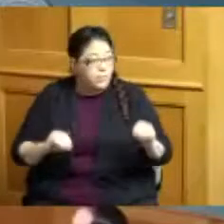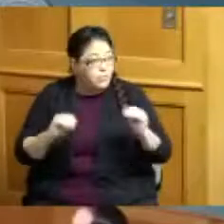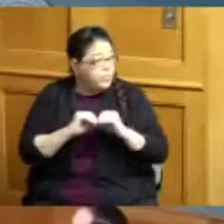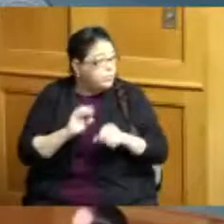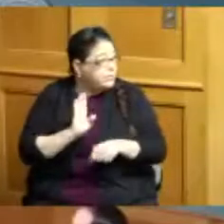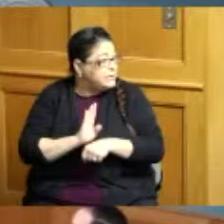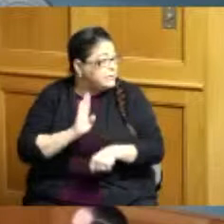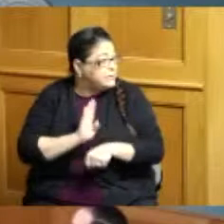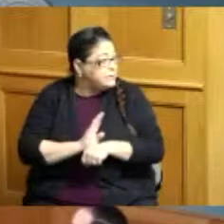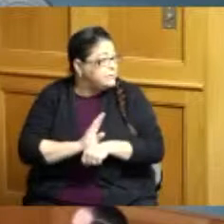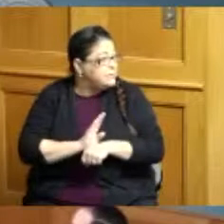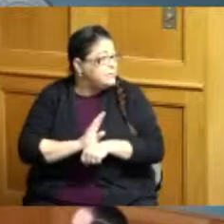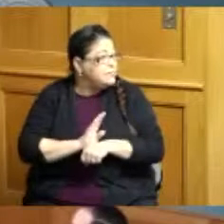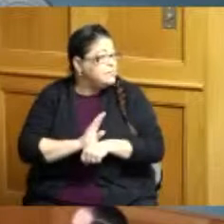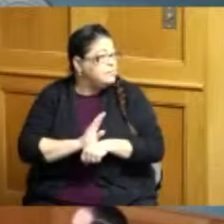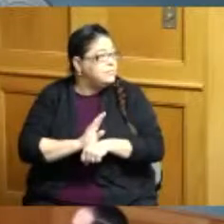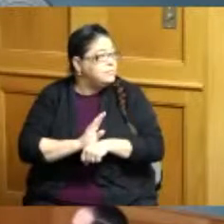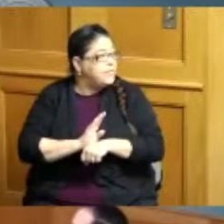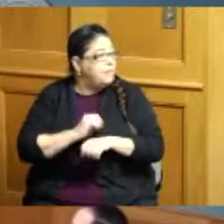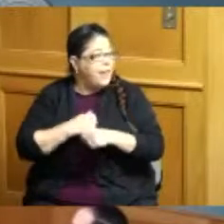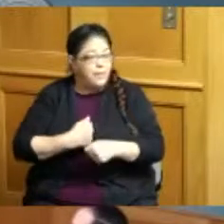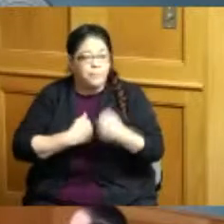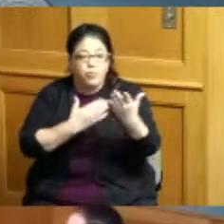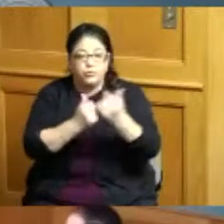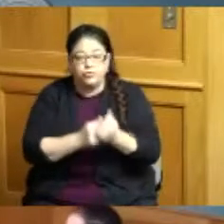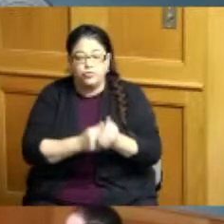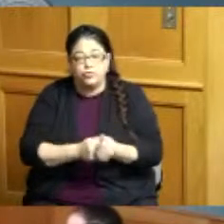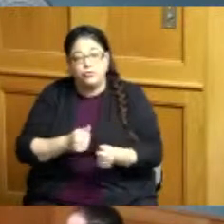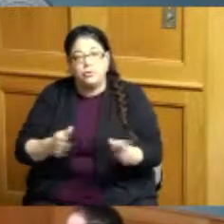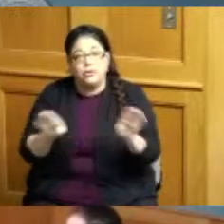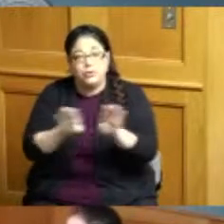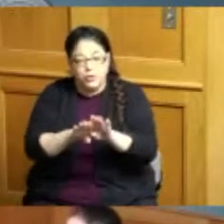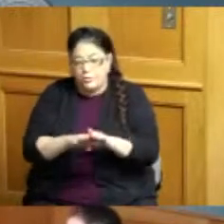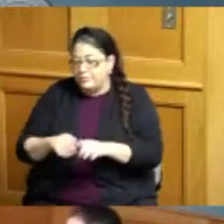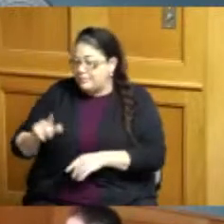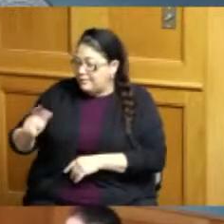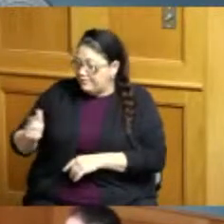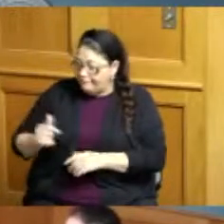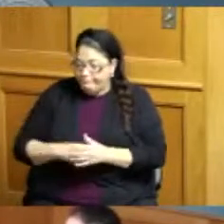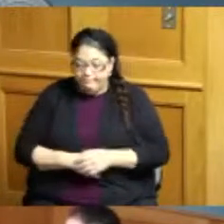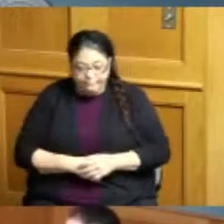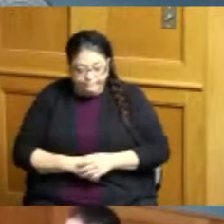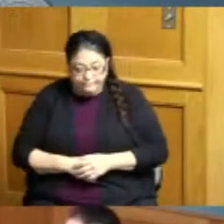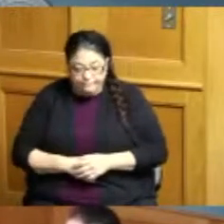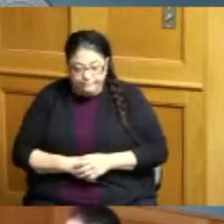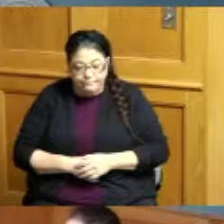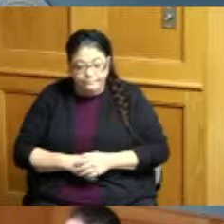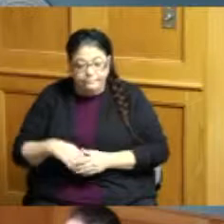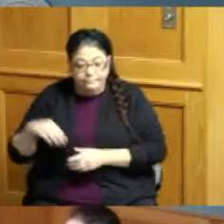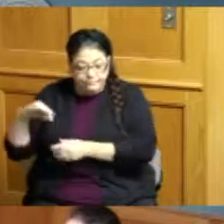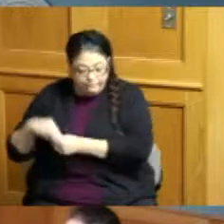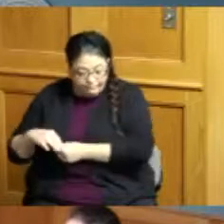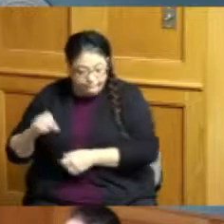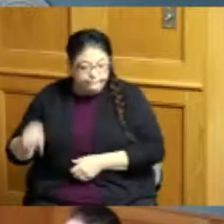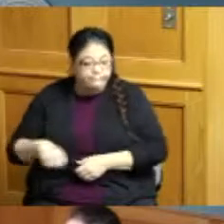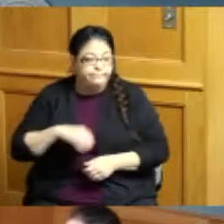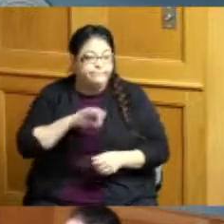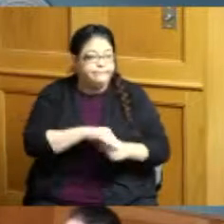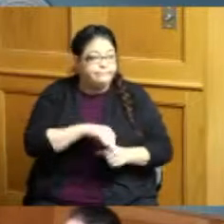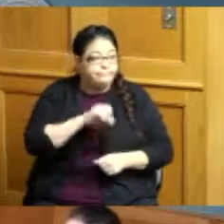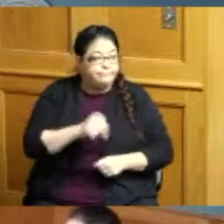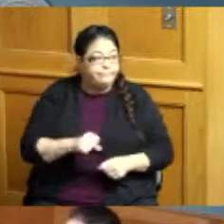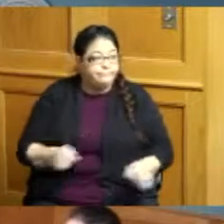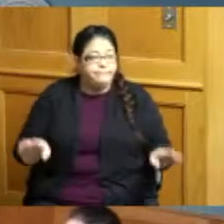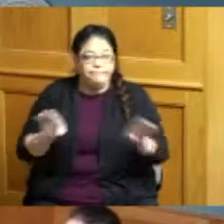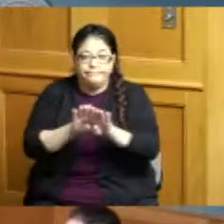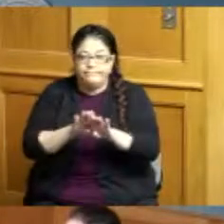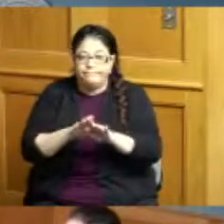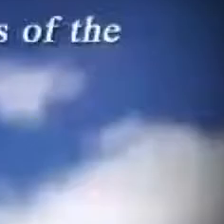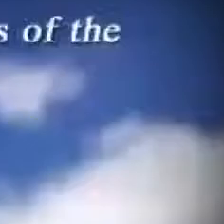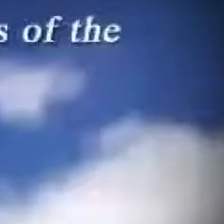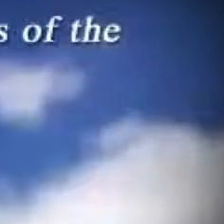I make a motion to adjourn second Commissioner Reese yes Commissioner Greenhouse yes thank you